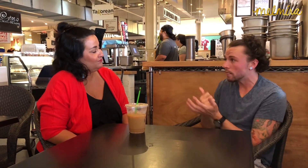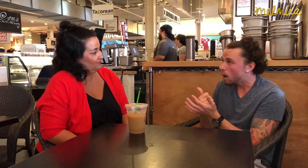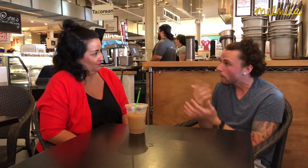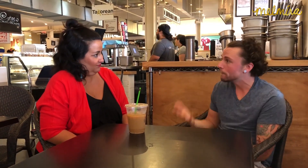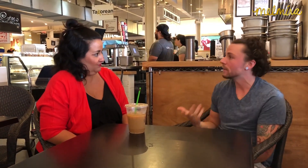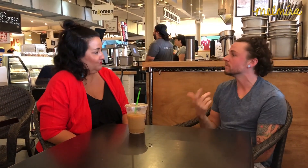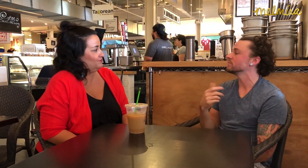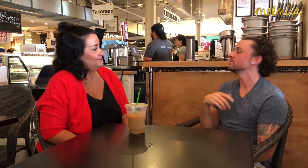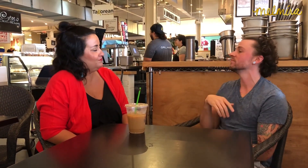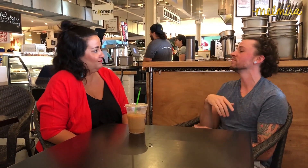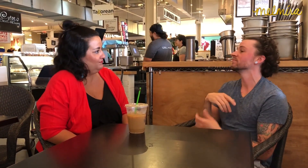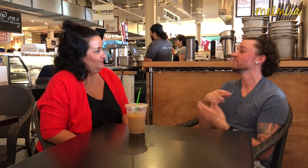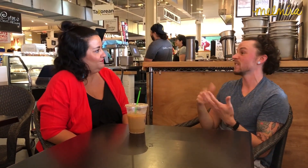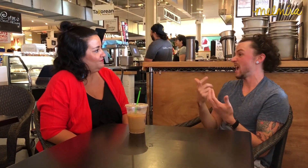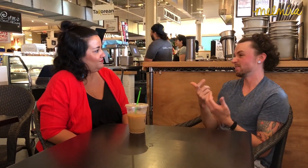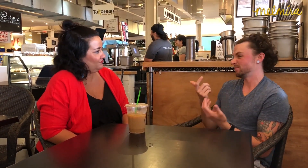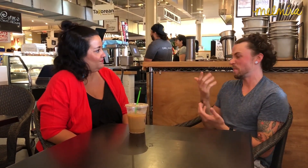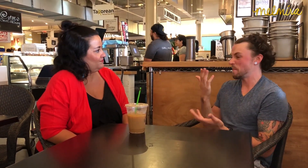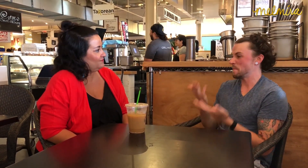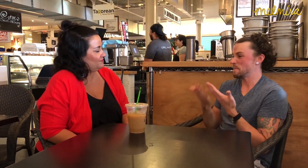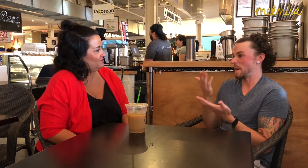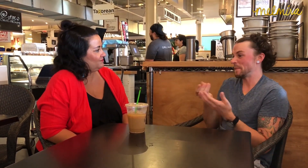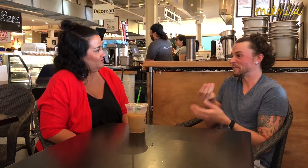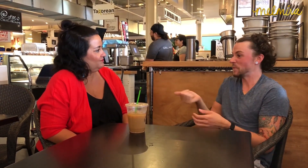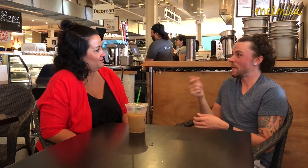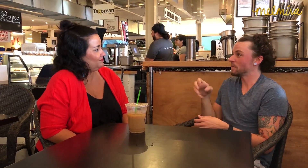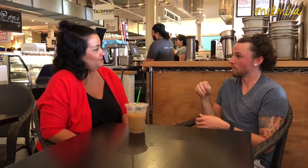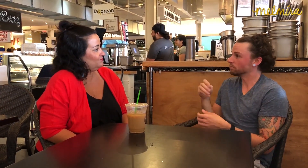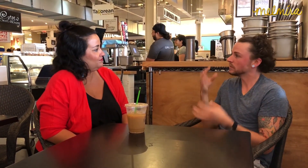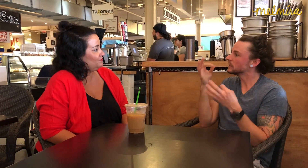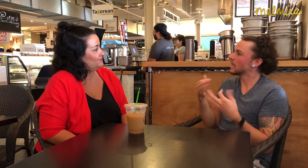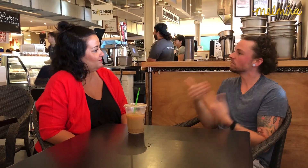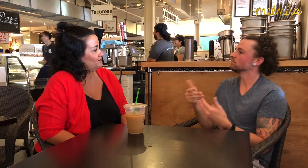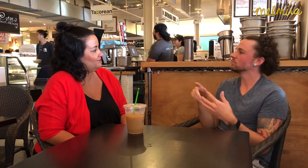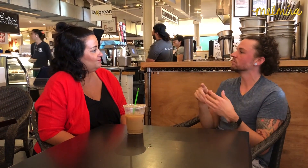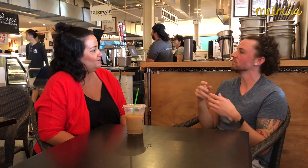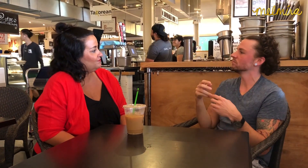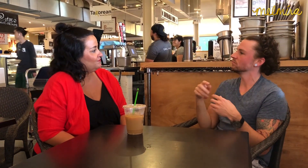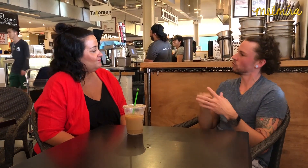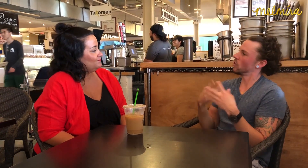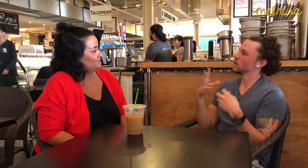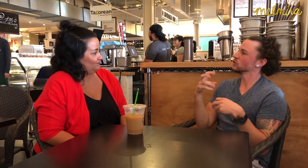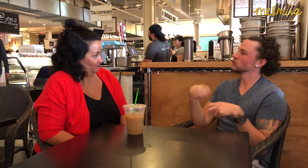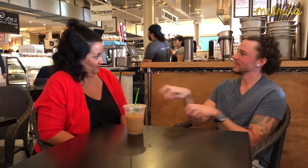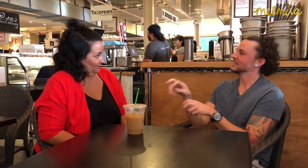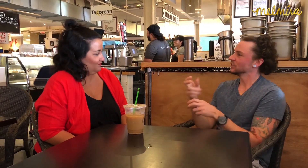Several of them might decide to proceed with the transition.